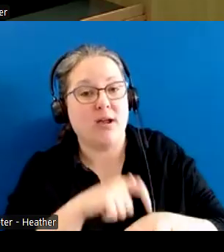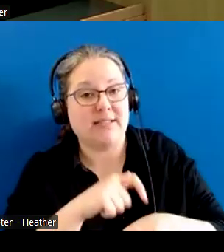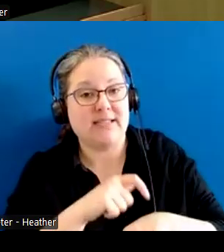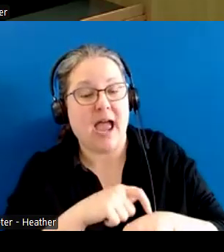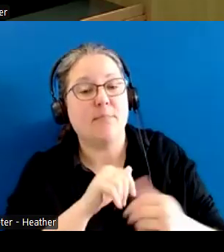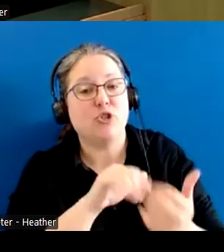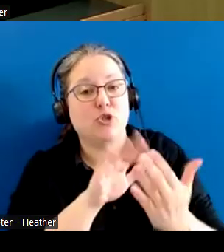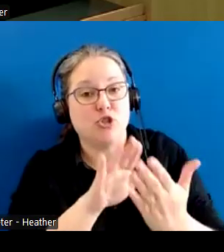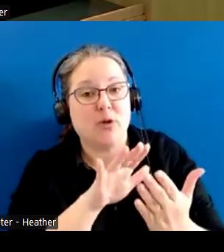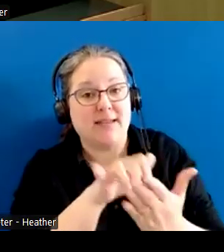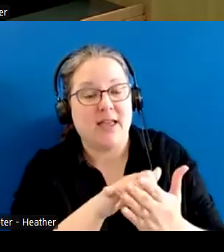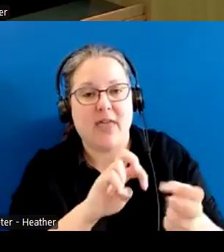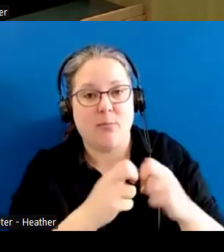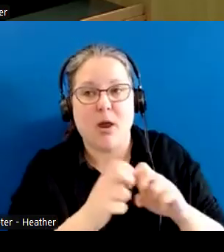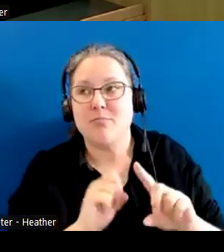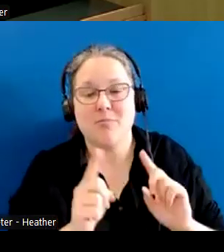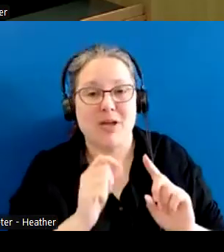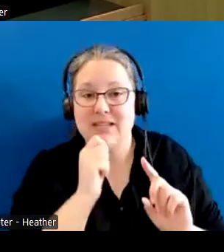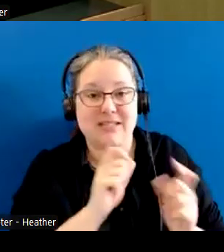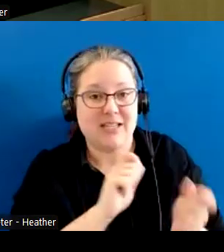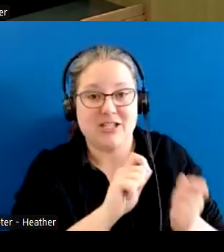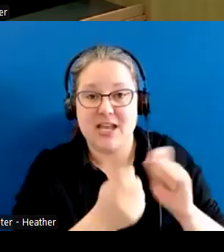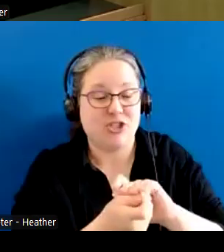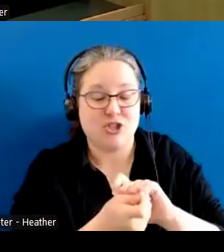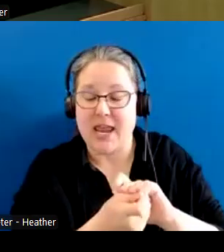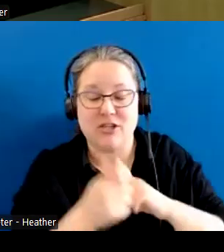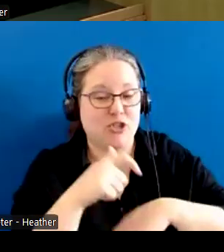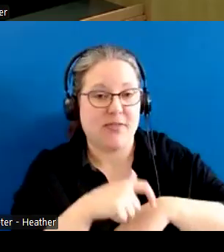care to address that problem, but it didn't do anything to change the amount of time that the